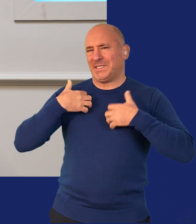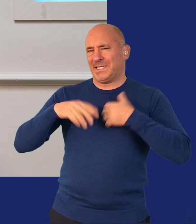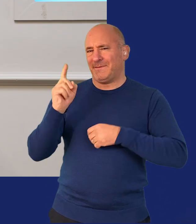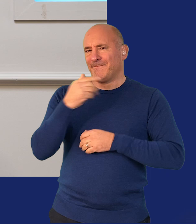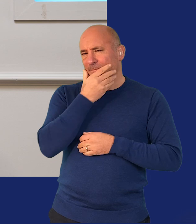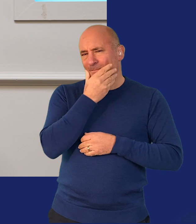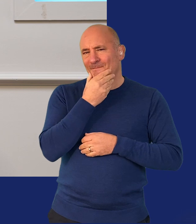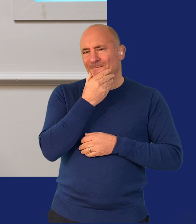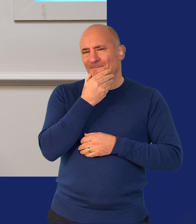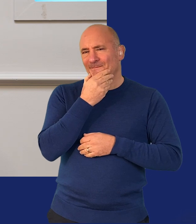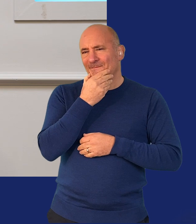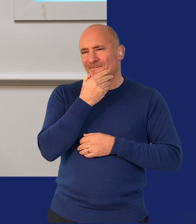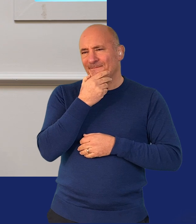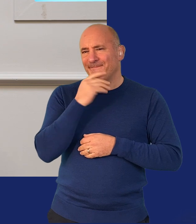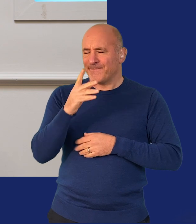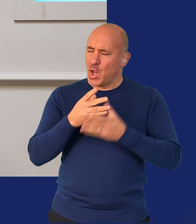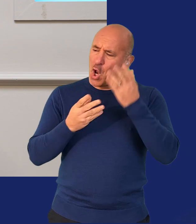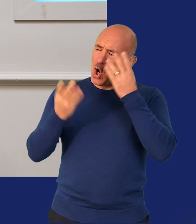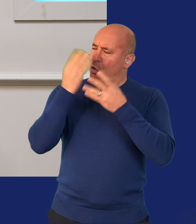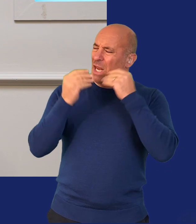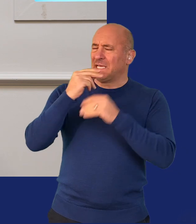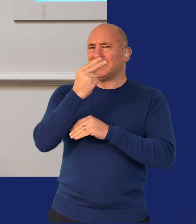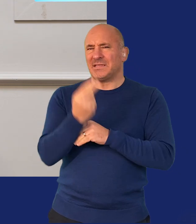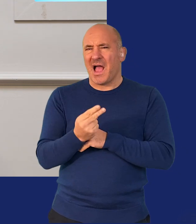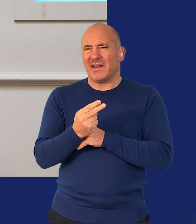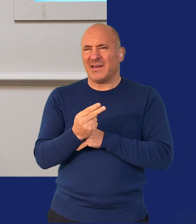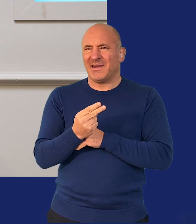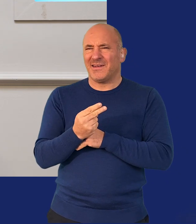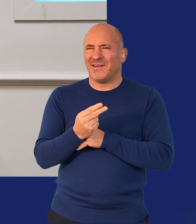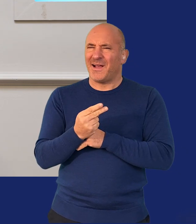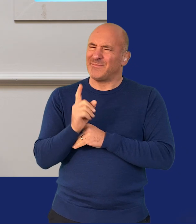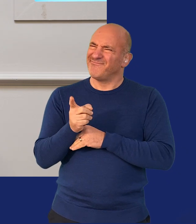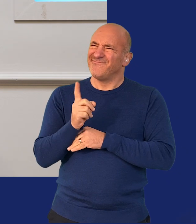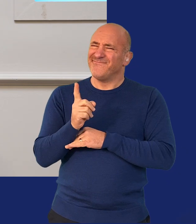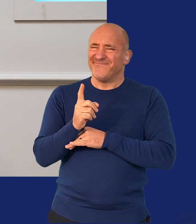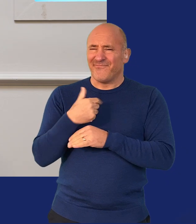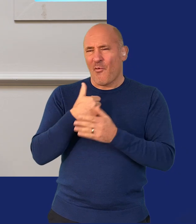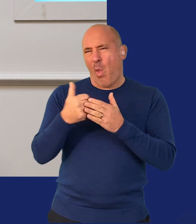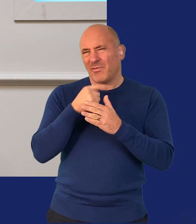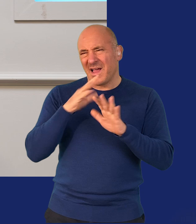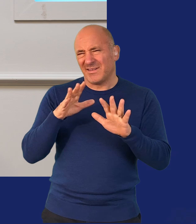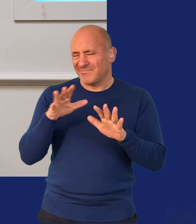So, um, learning design, I've always said learning design is kind of a weird area to work in.